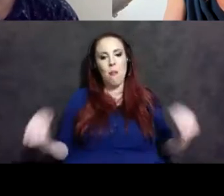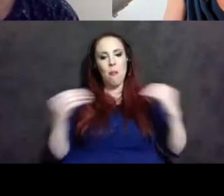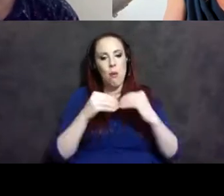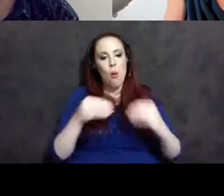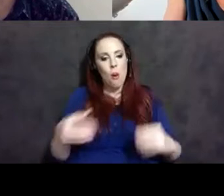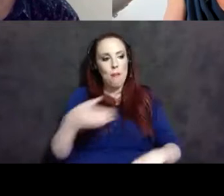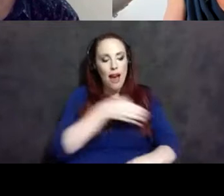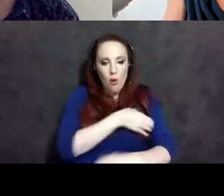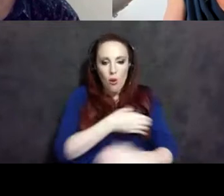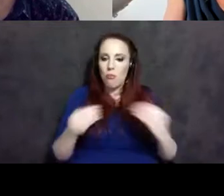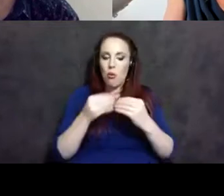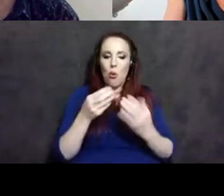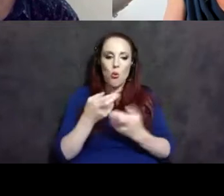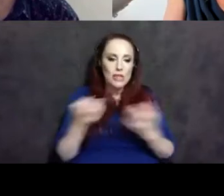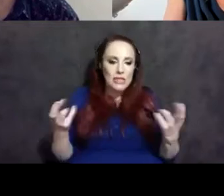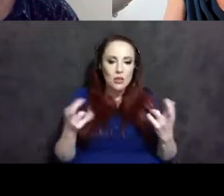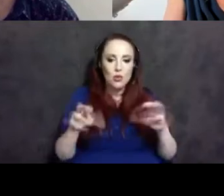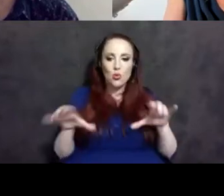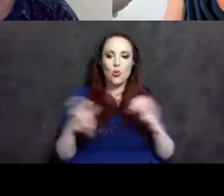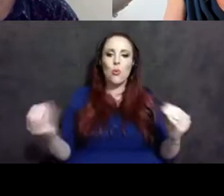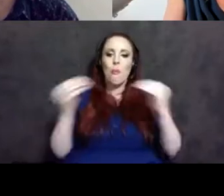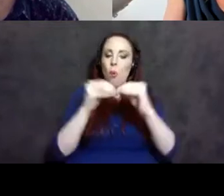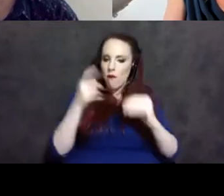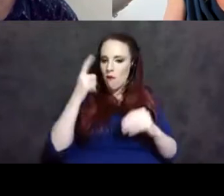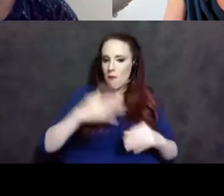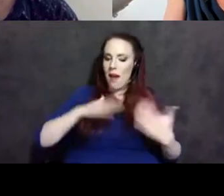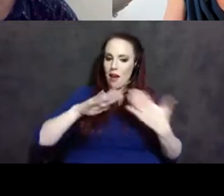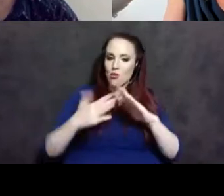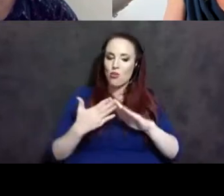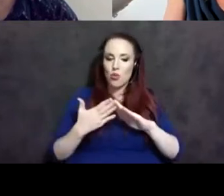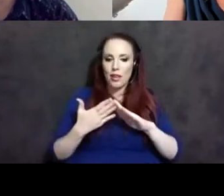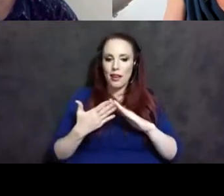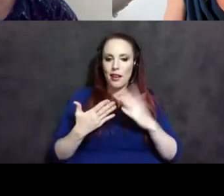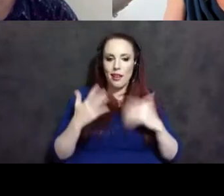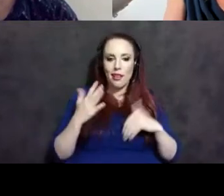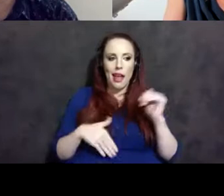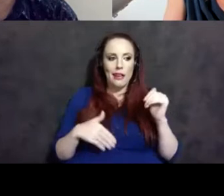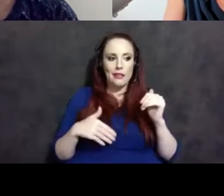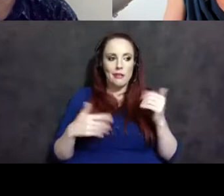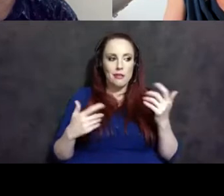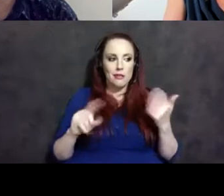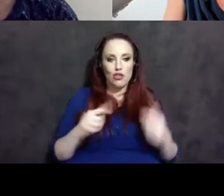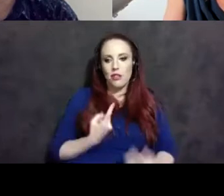resources to do more for my community rather than just speaking.